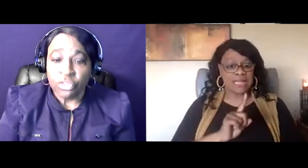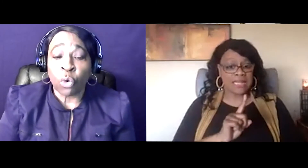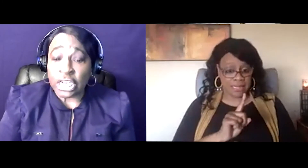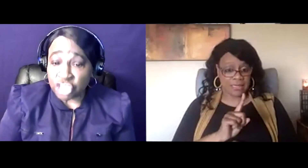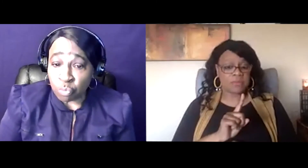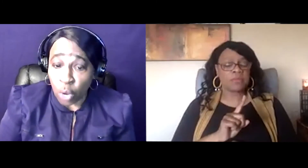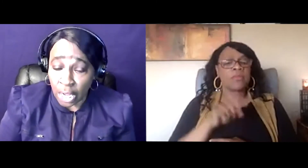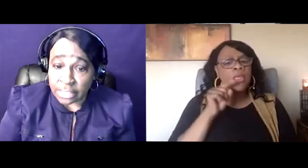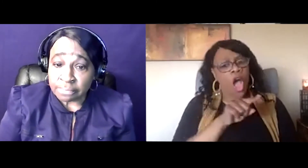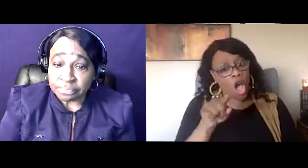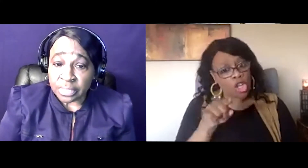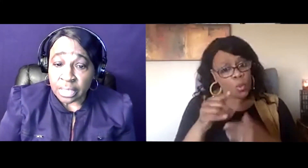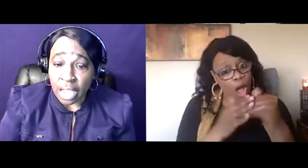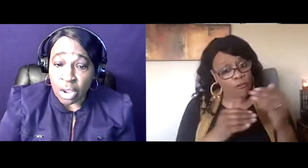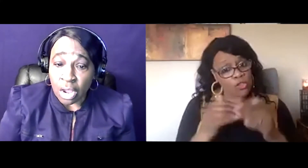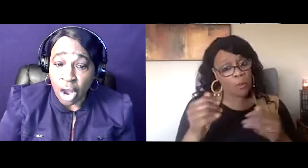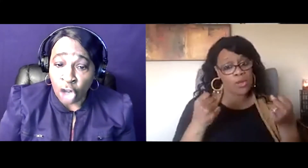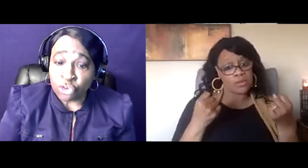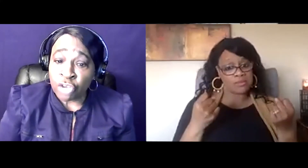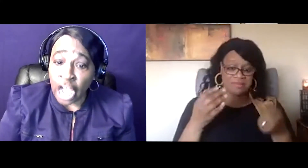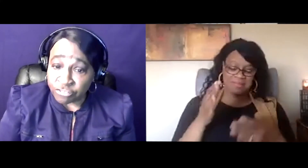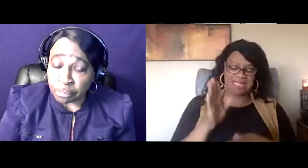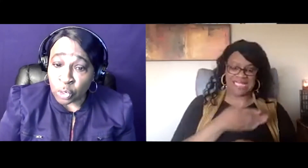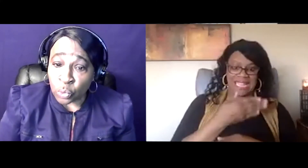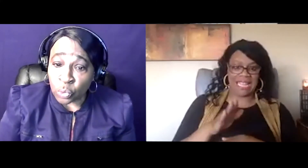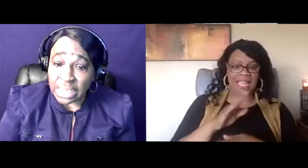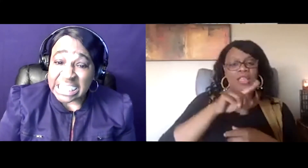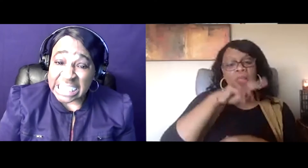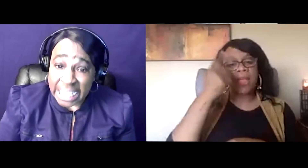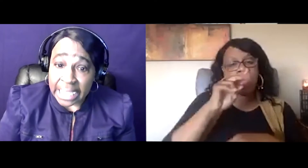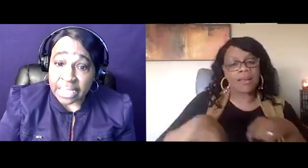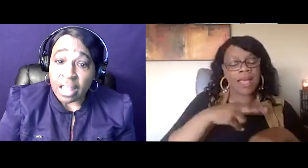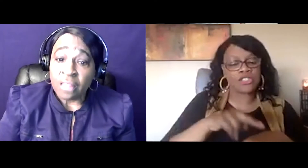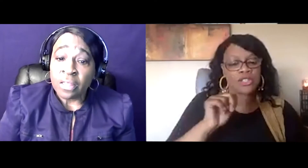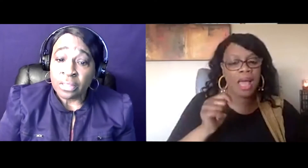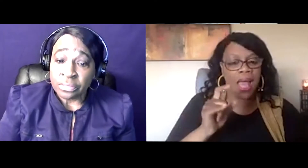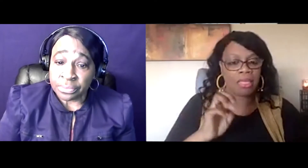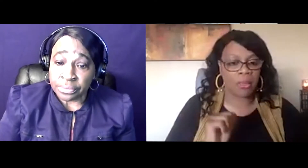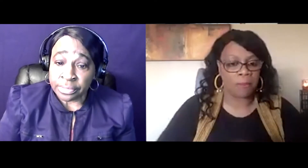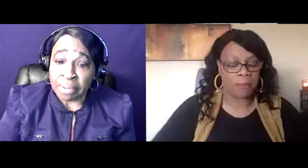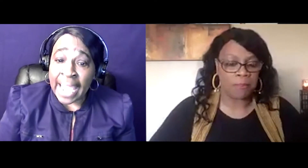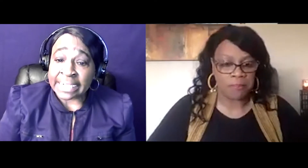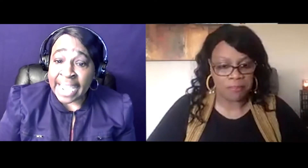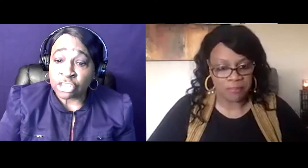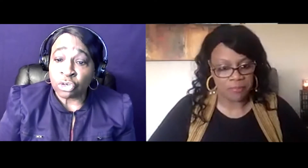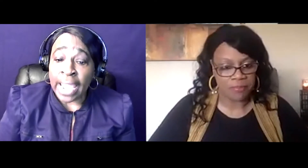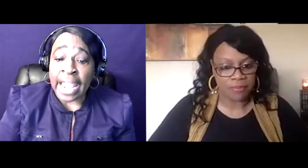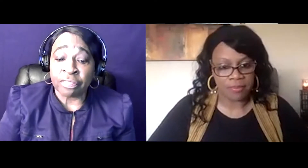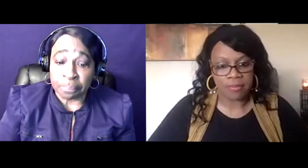The question was, are you comfortable singing the Black National Anthem?